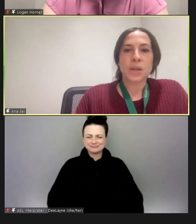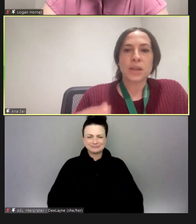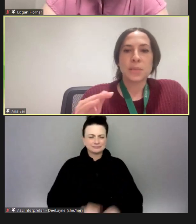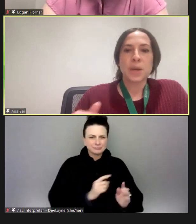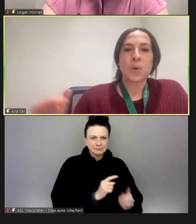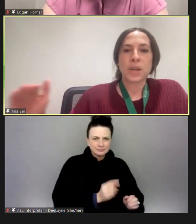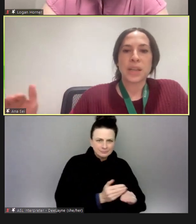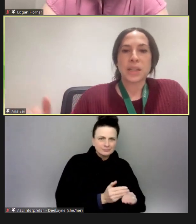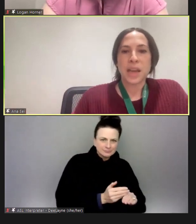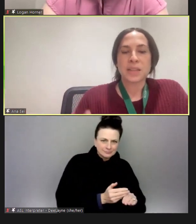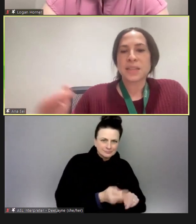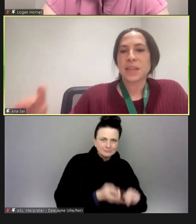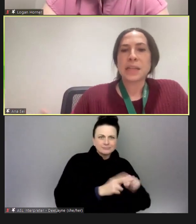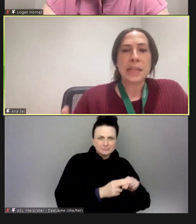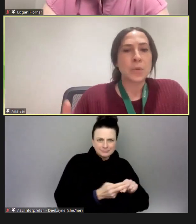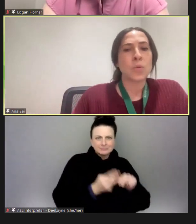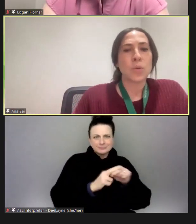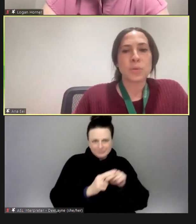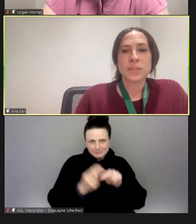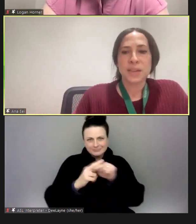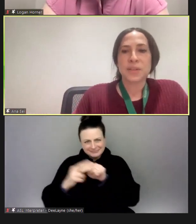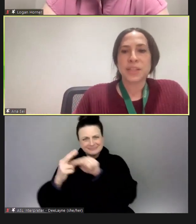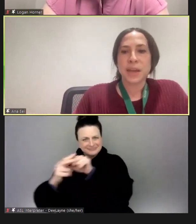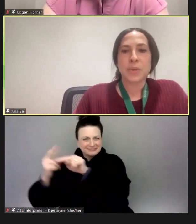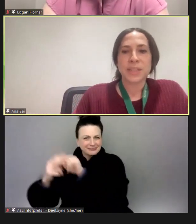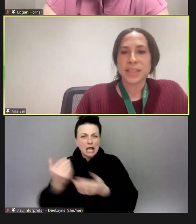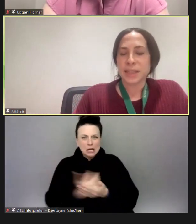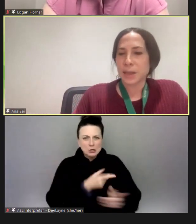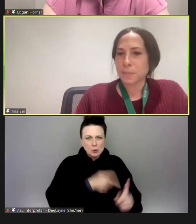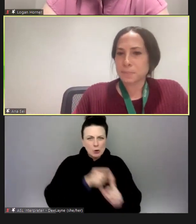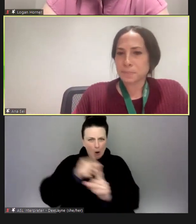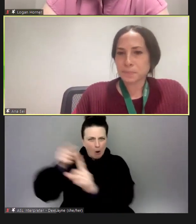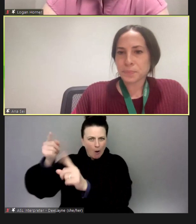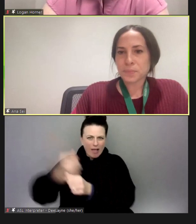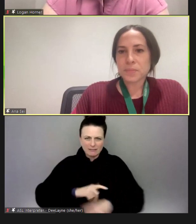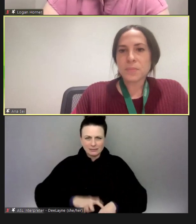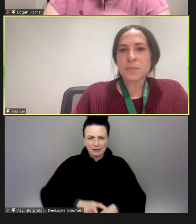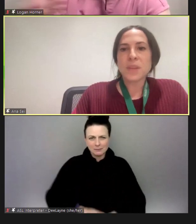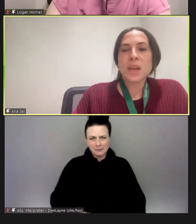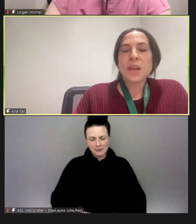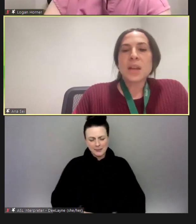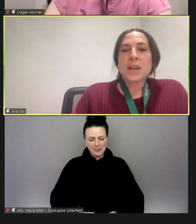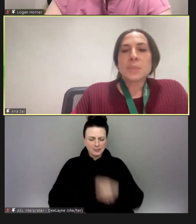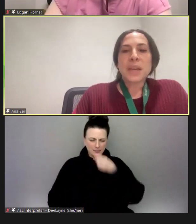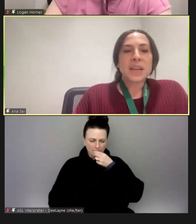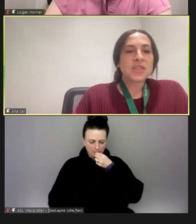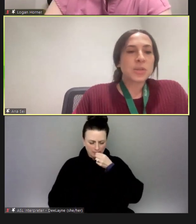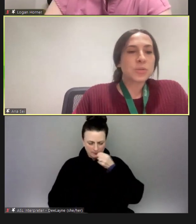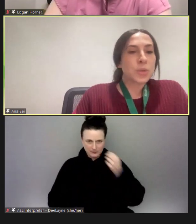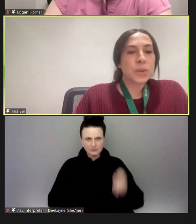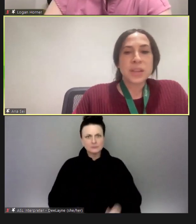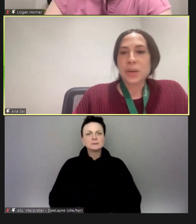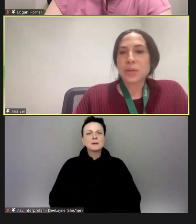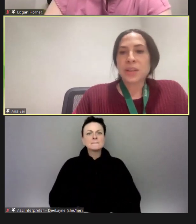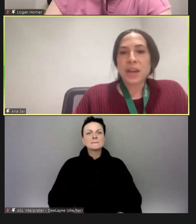be working that setting new goals every time we see